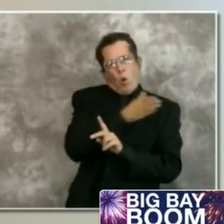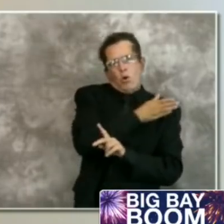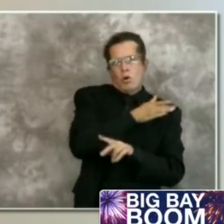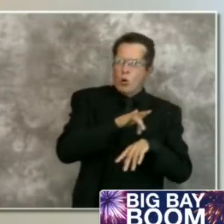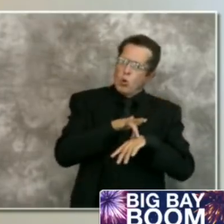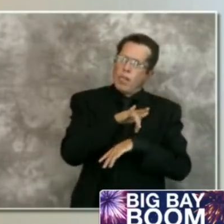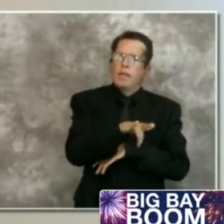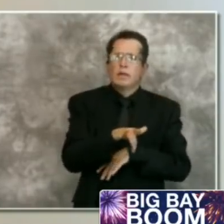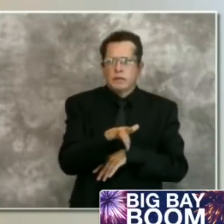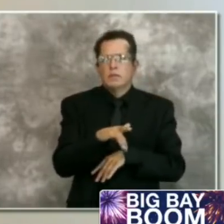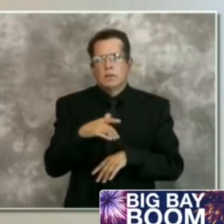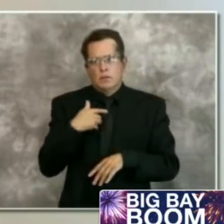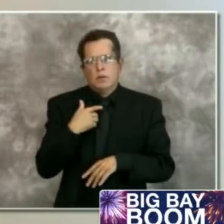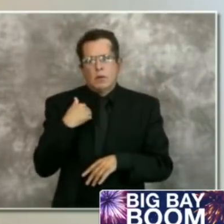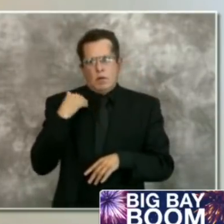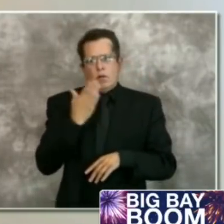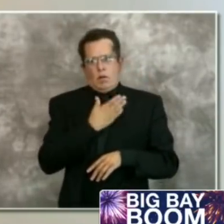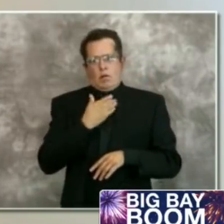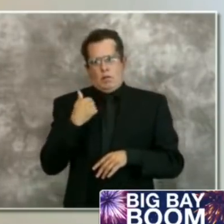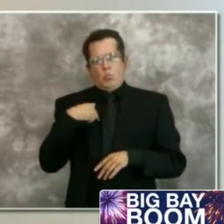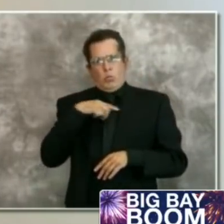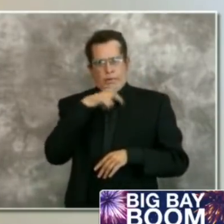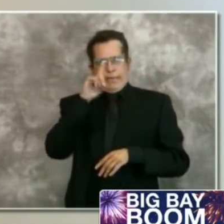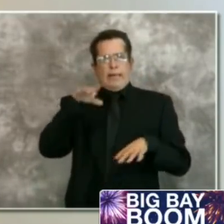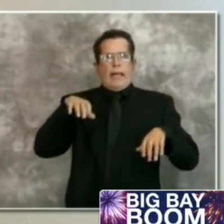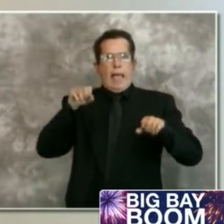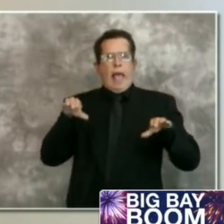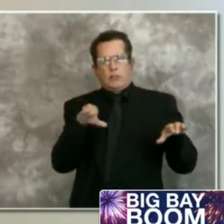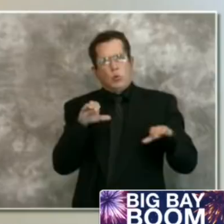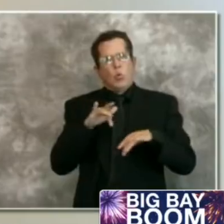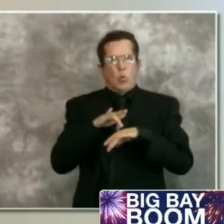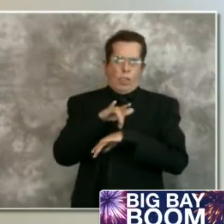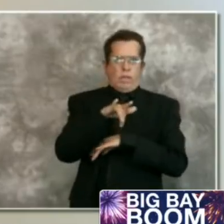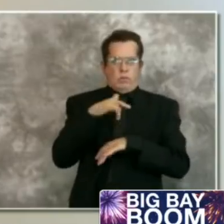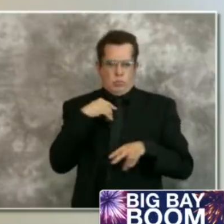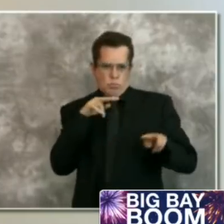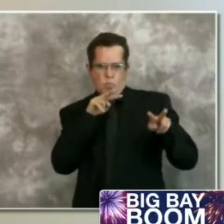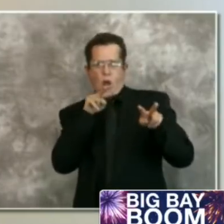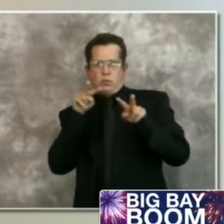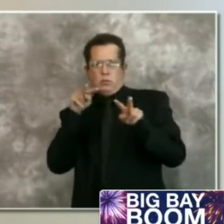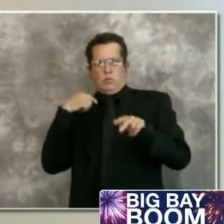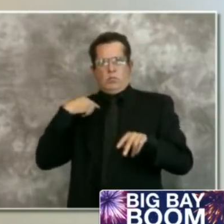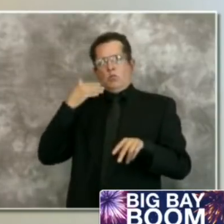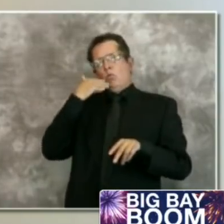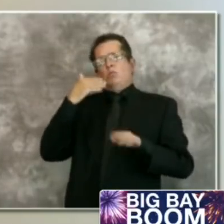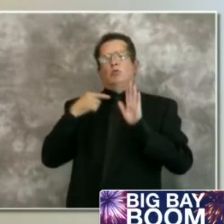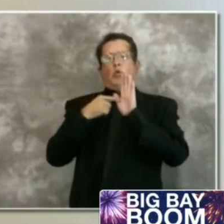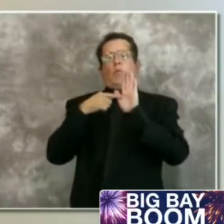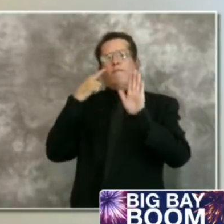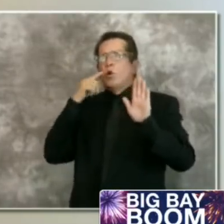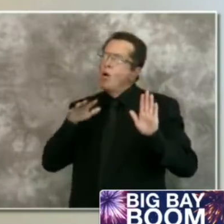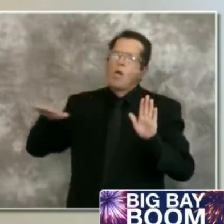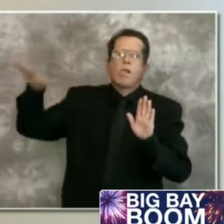ARE SIGNIFICANT DELAY WHICH IS WHY IT IS IMPERATIVE BUT YOU HAVE TO TAKE ACTION EARLY AT THE OUT THAT OF OUR